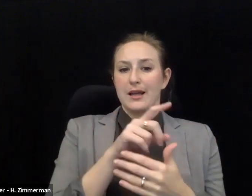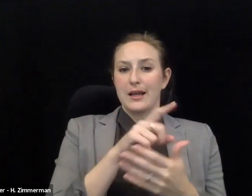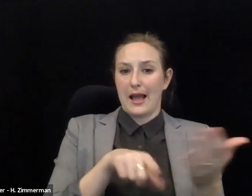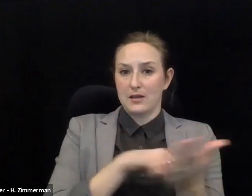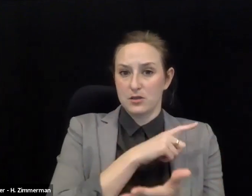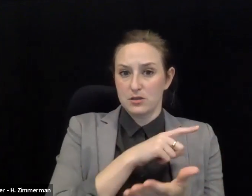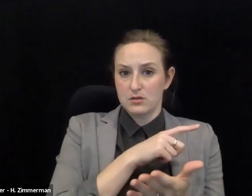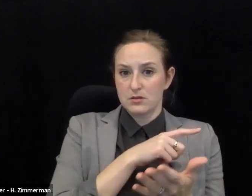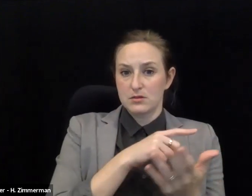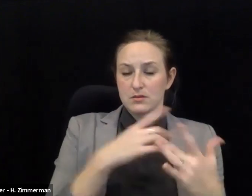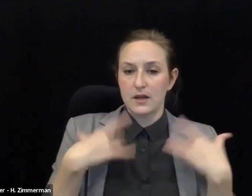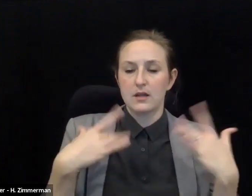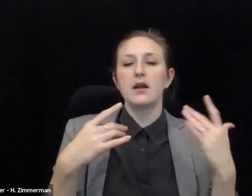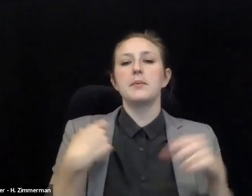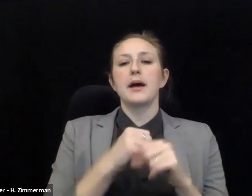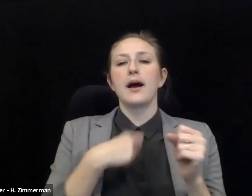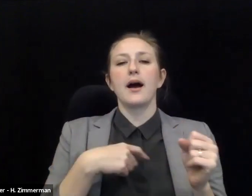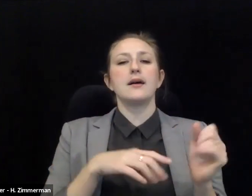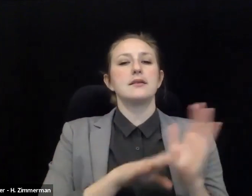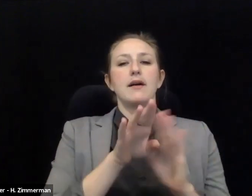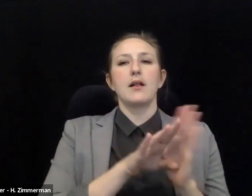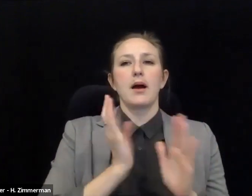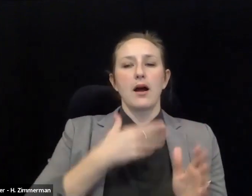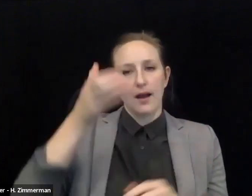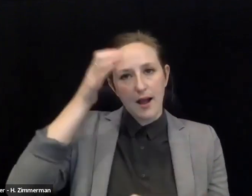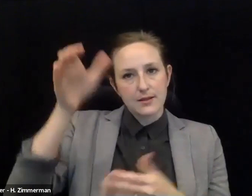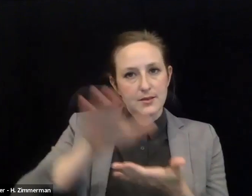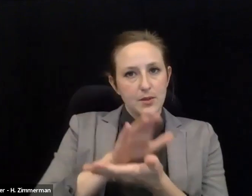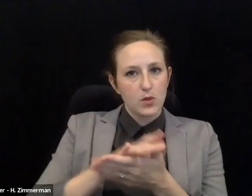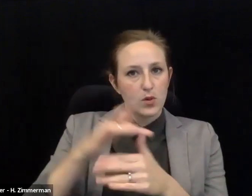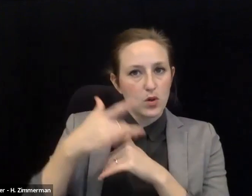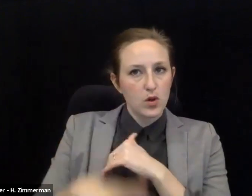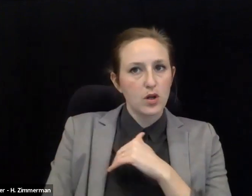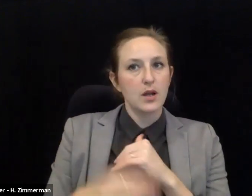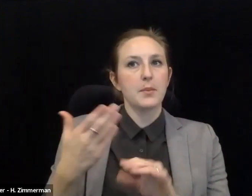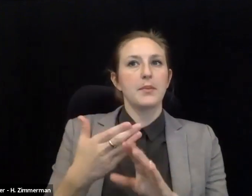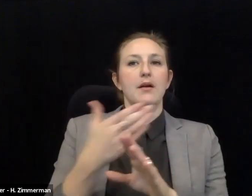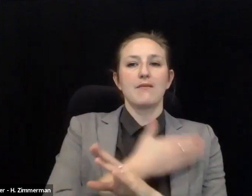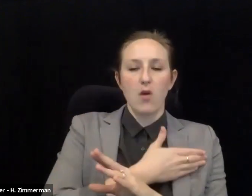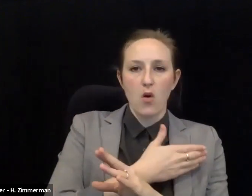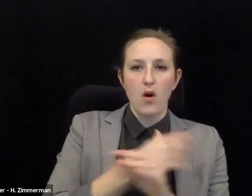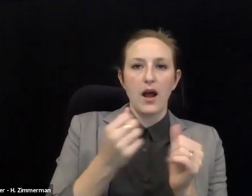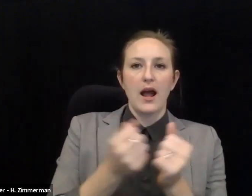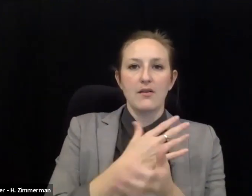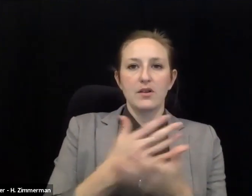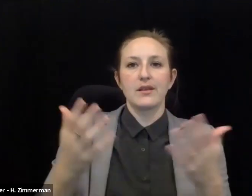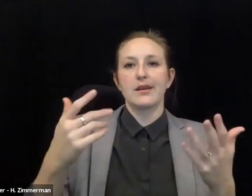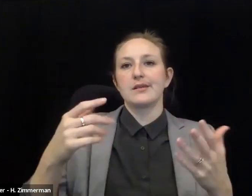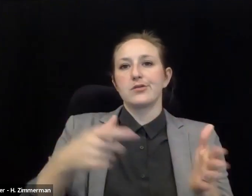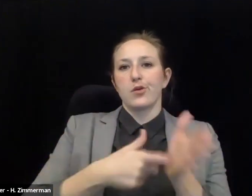to start developing our concept paper early. Before a massive shelter in place orders were in place to really get ahead of